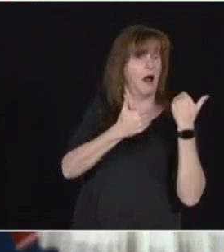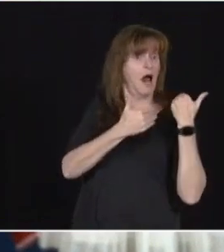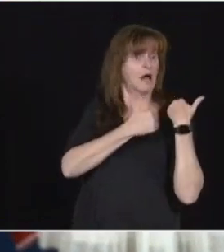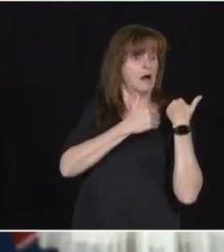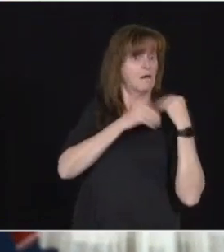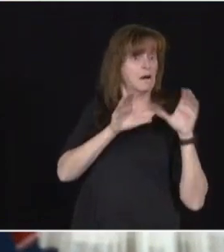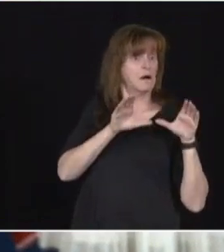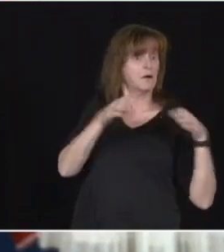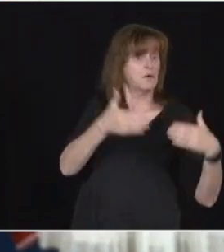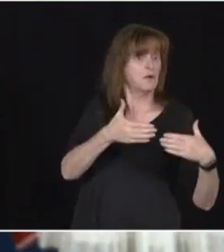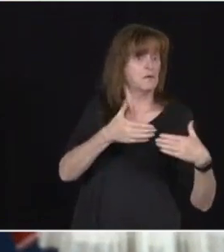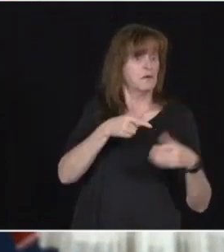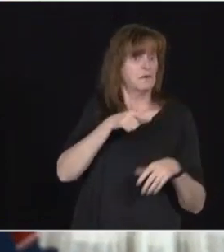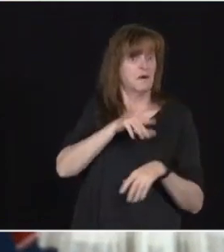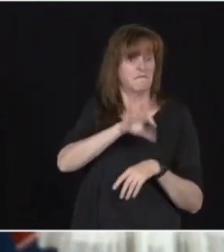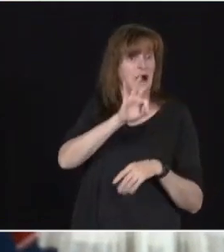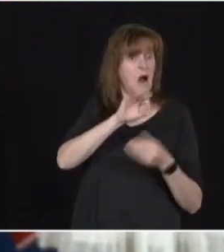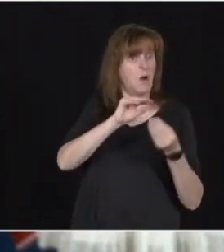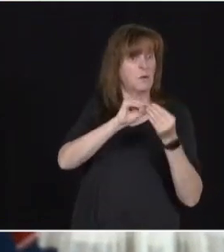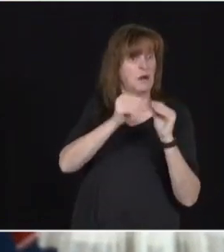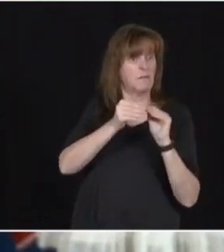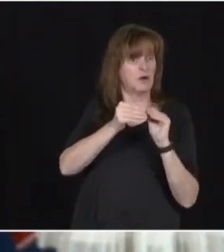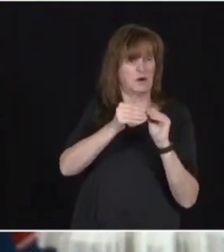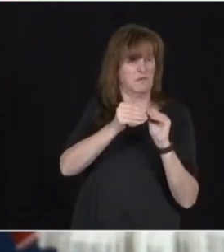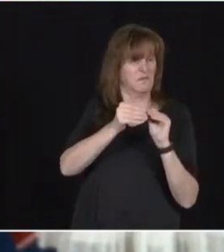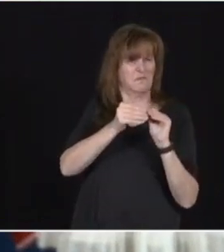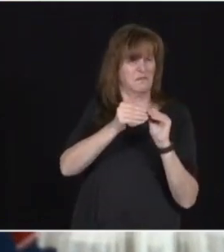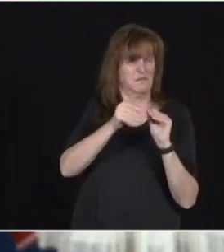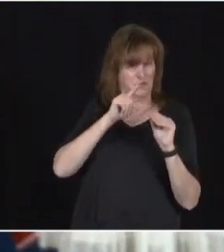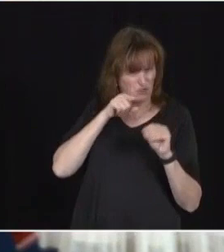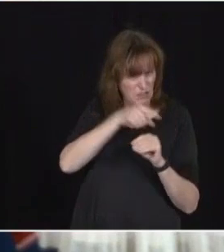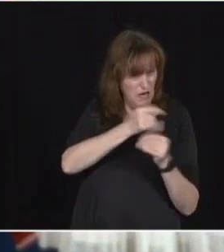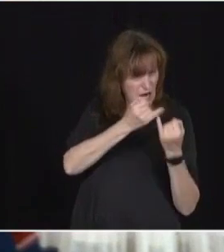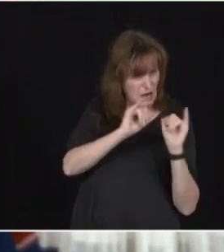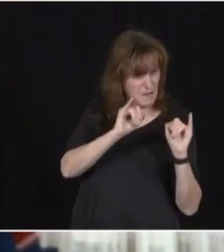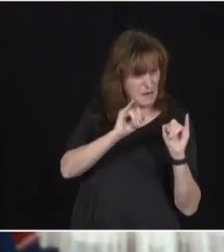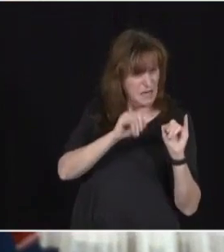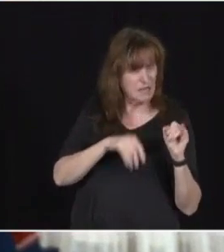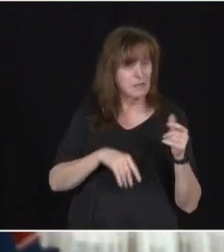What is the guarantee that this is truly going to be an independent commission?